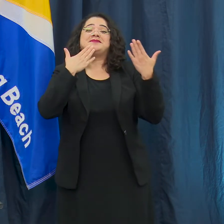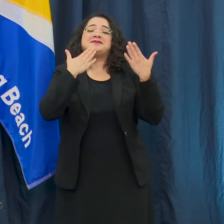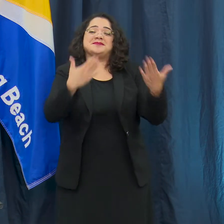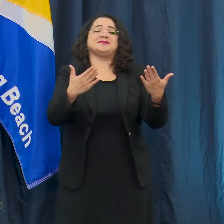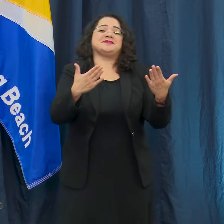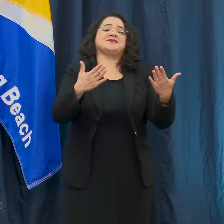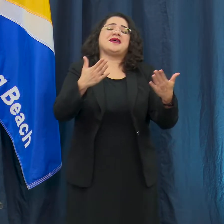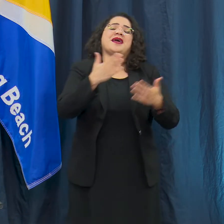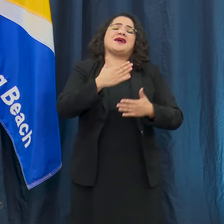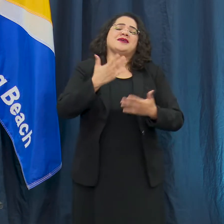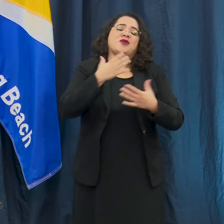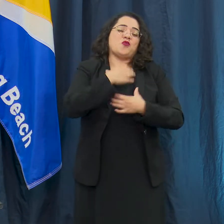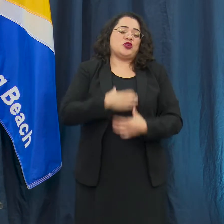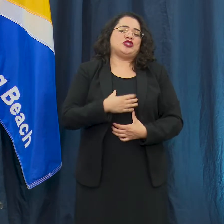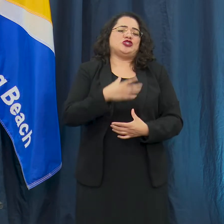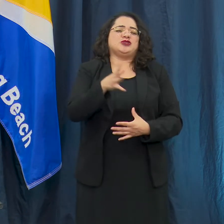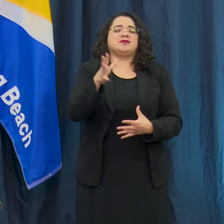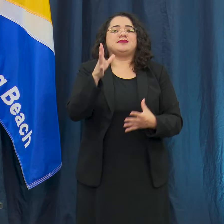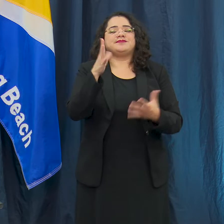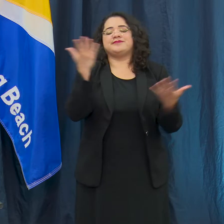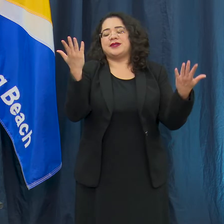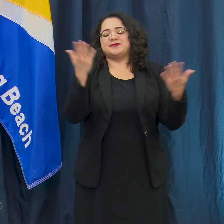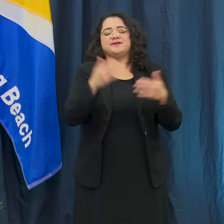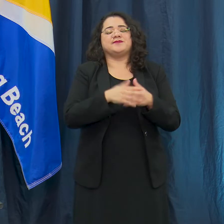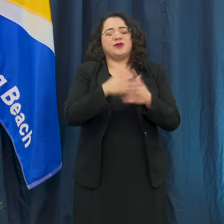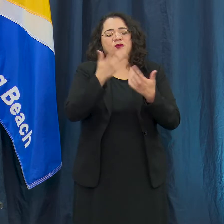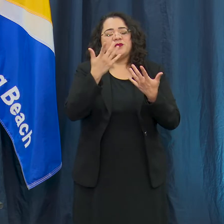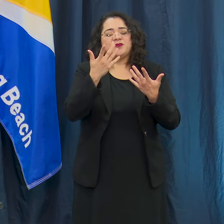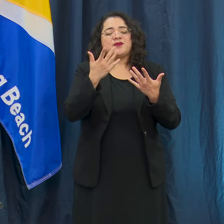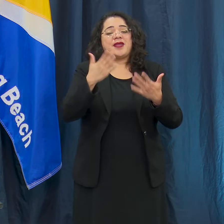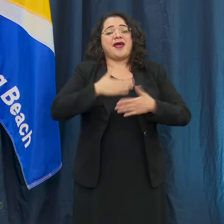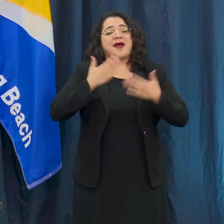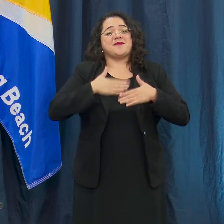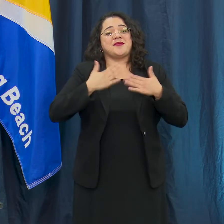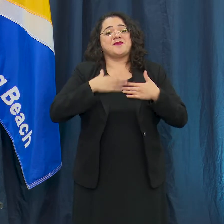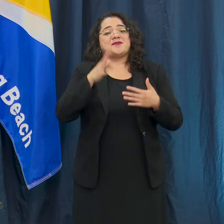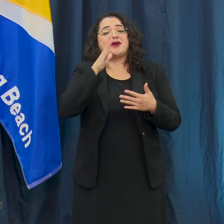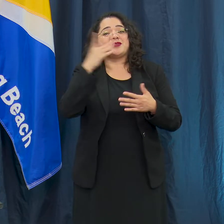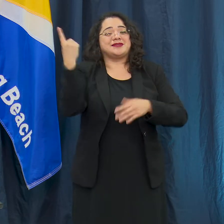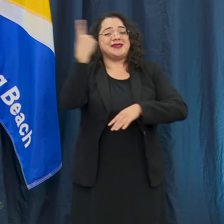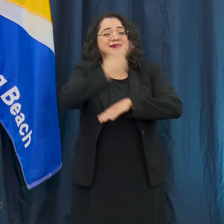who I love very much a Happy Mom's Day and a Happy Mother's Day this upcoming